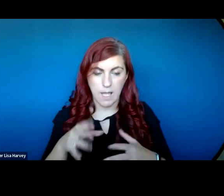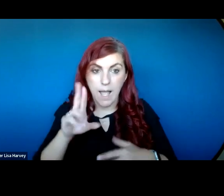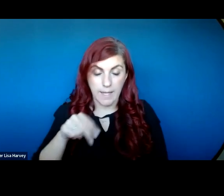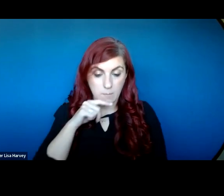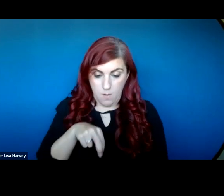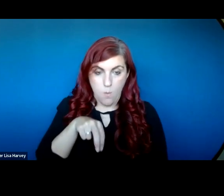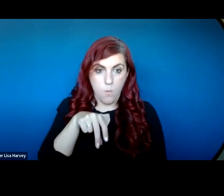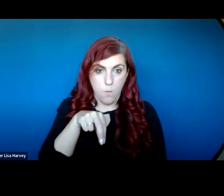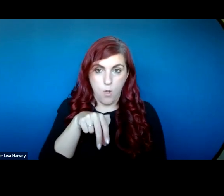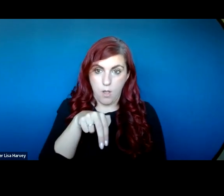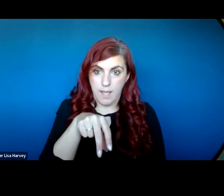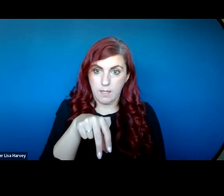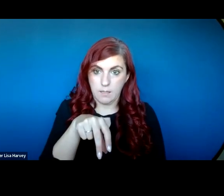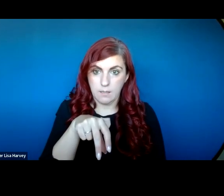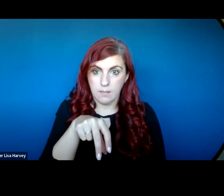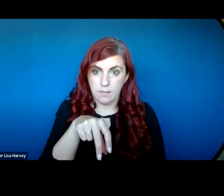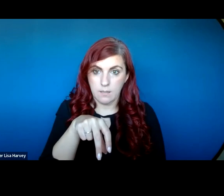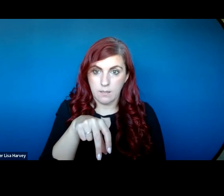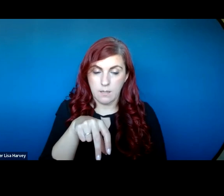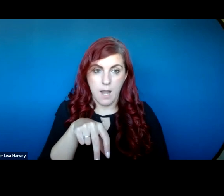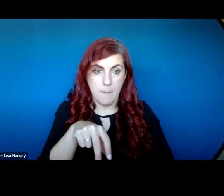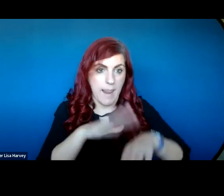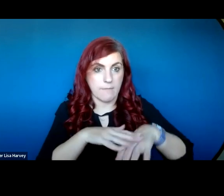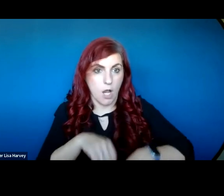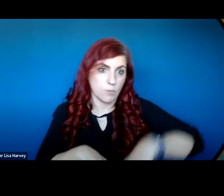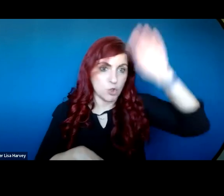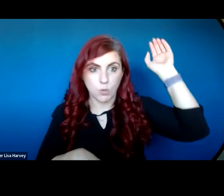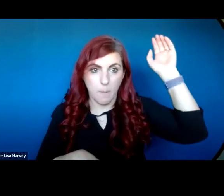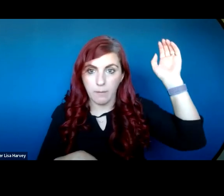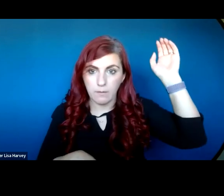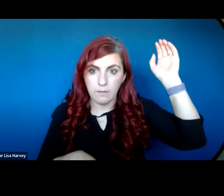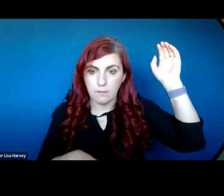street in Bandon and my left arm will shoot up in the air, it just does it of its